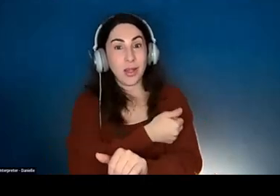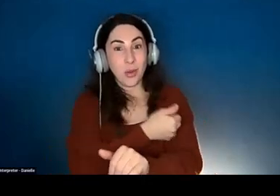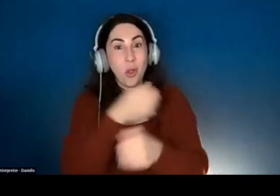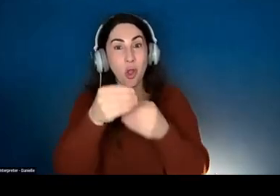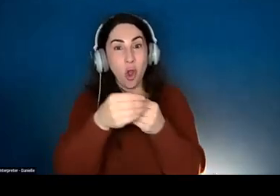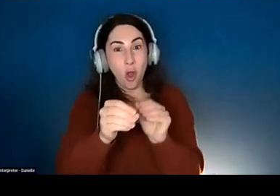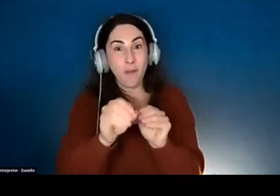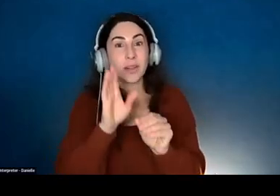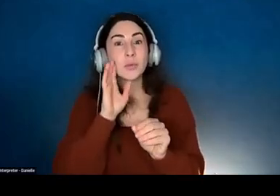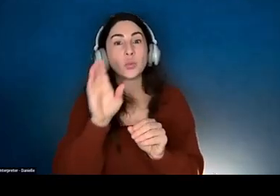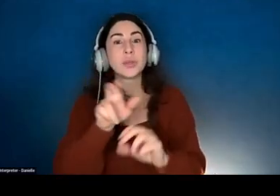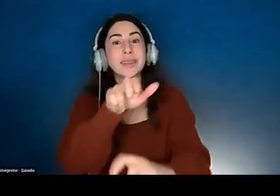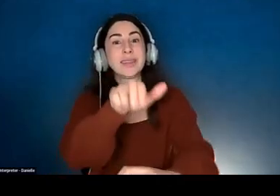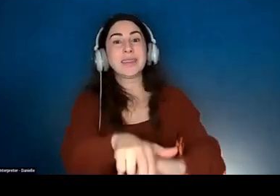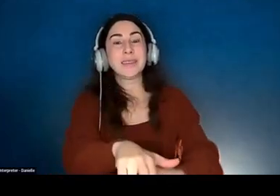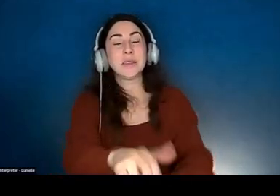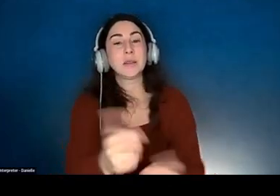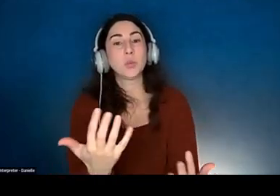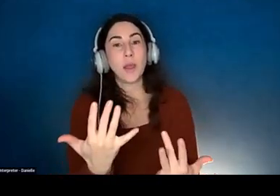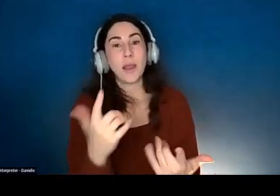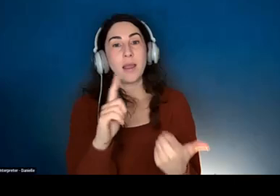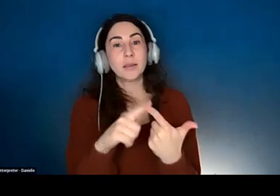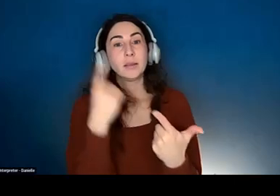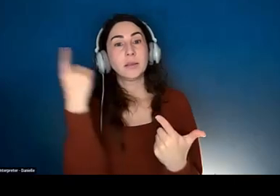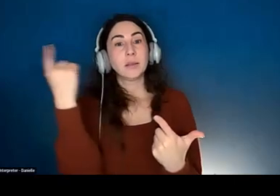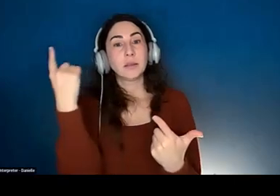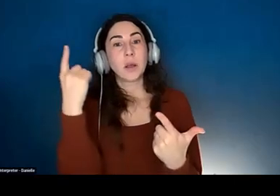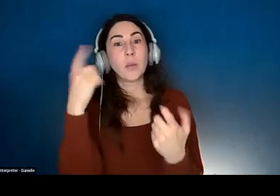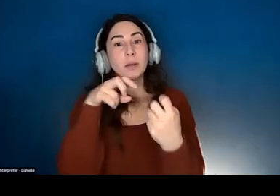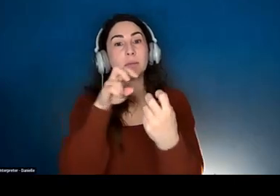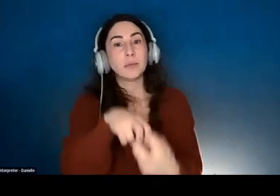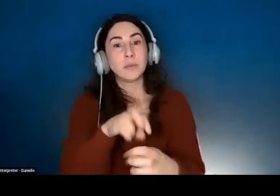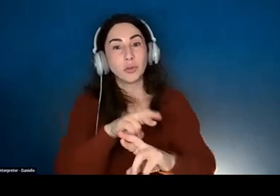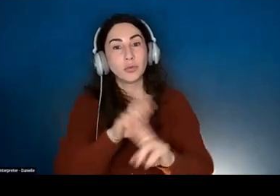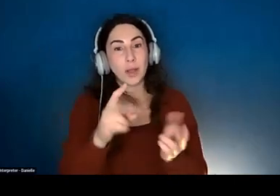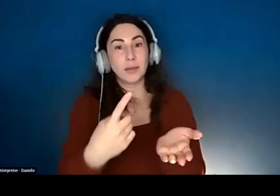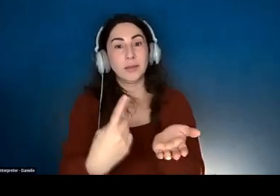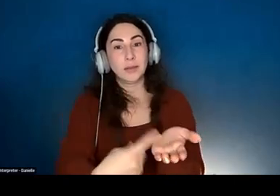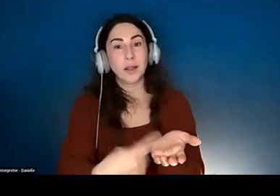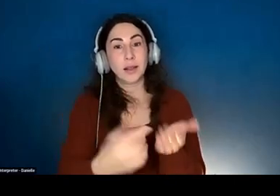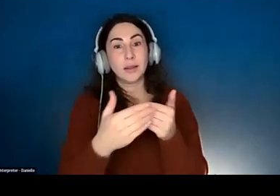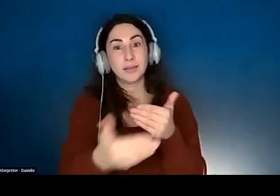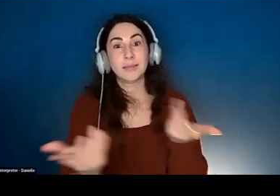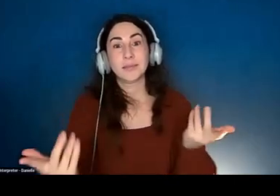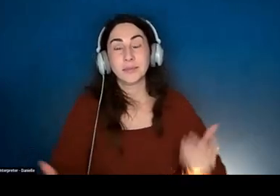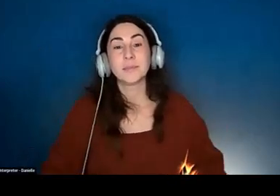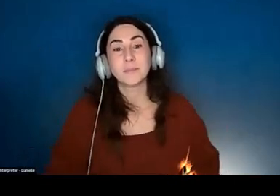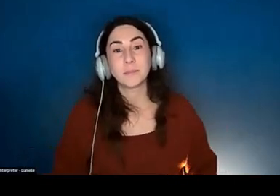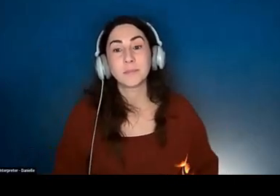wait to speak to someone to talk about next steps. It's incredibly competitive.